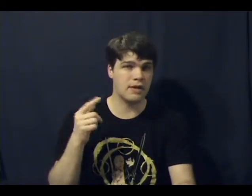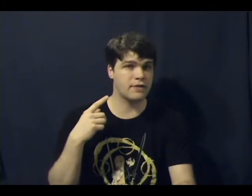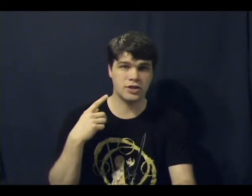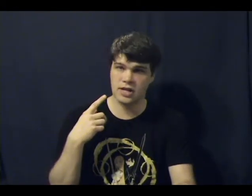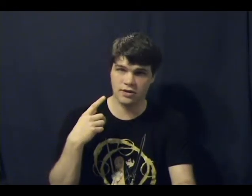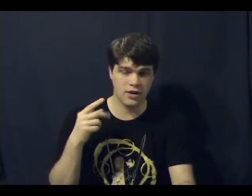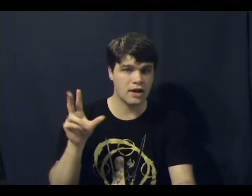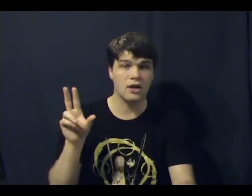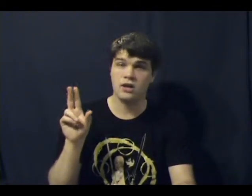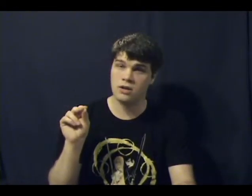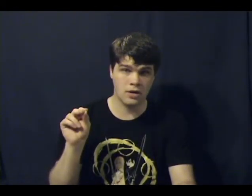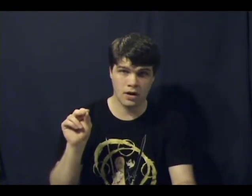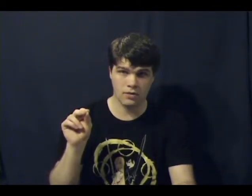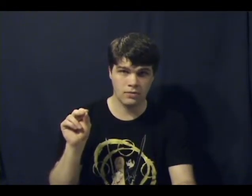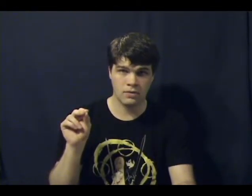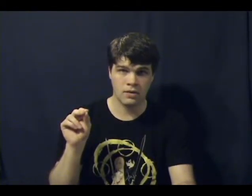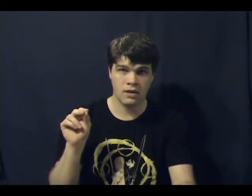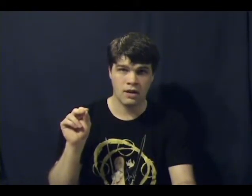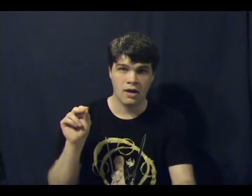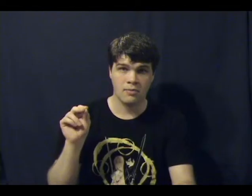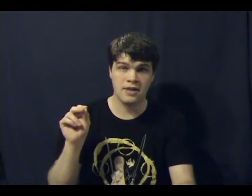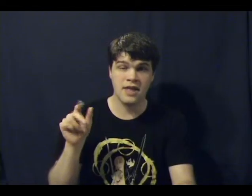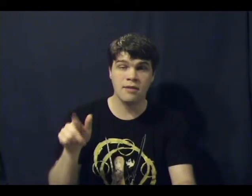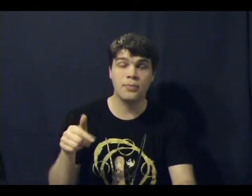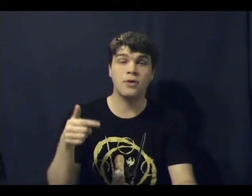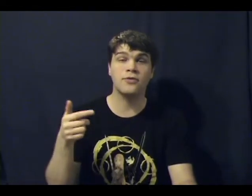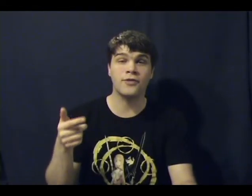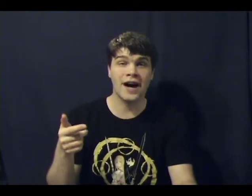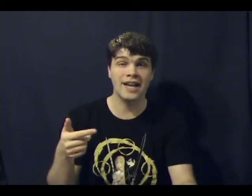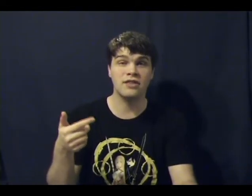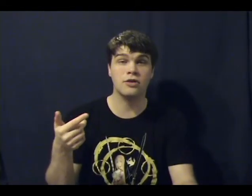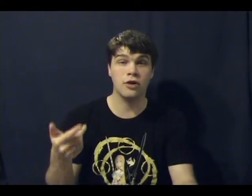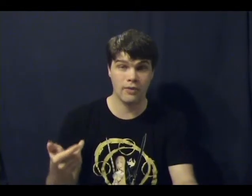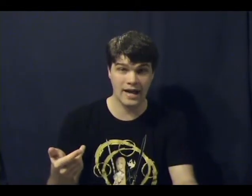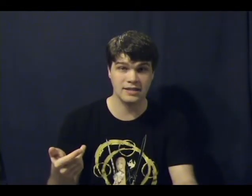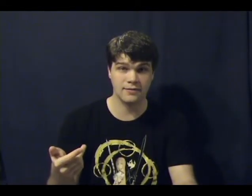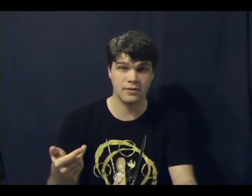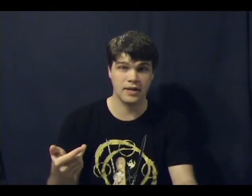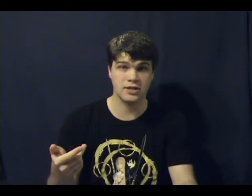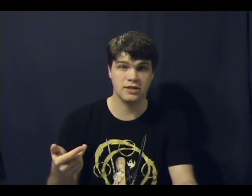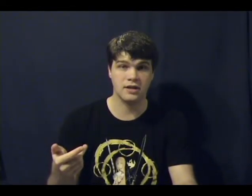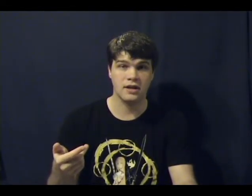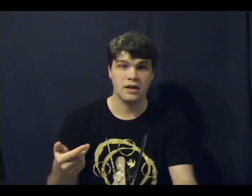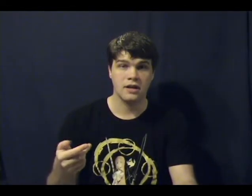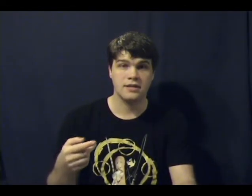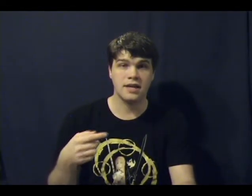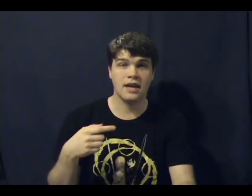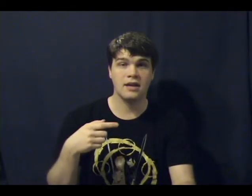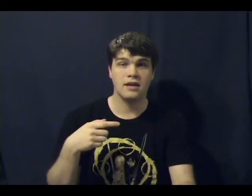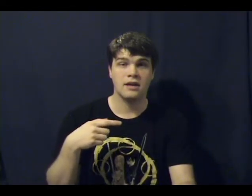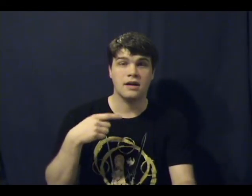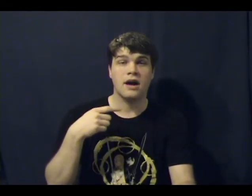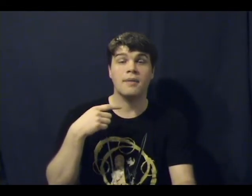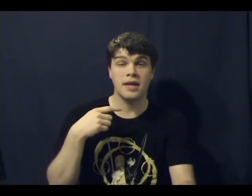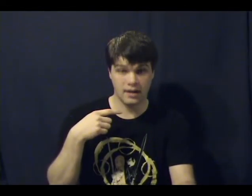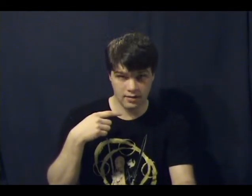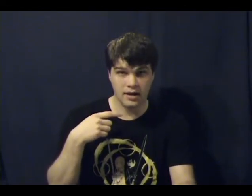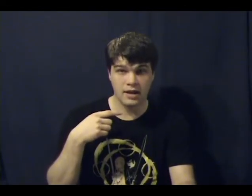maybe even shake your head no, but then provide the correct information. Say I'm hearing